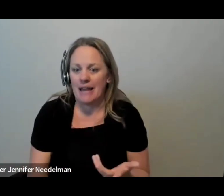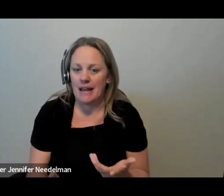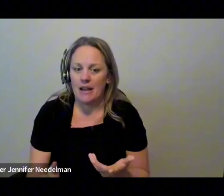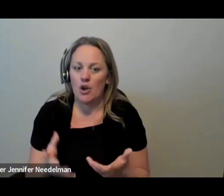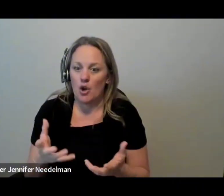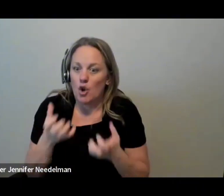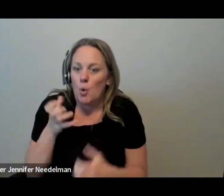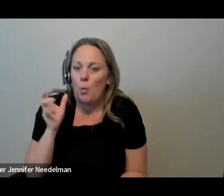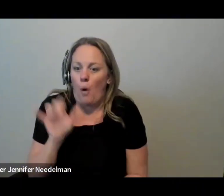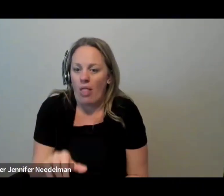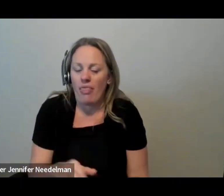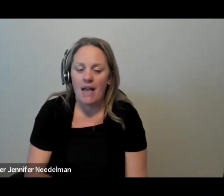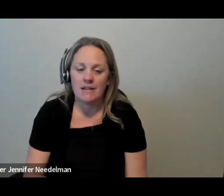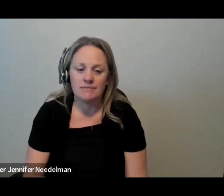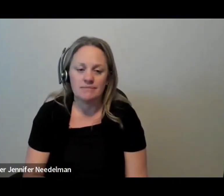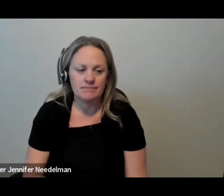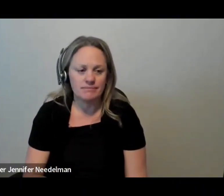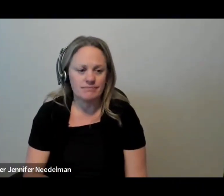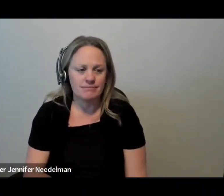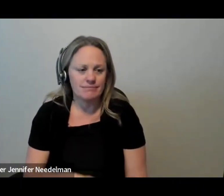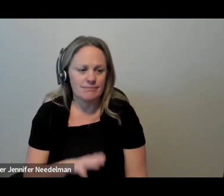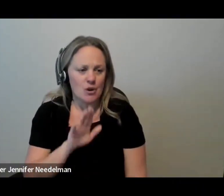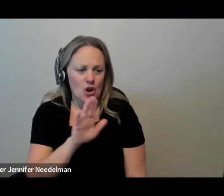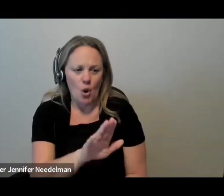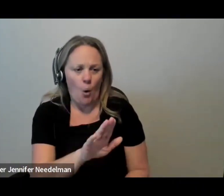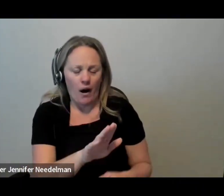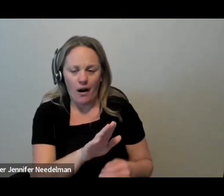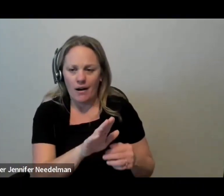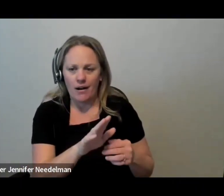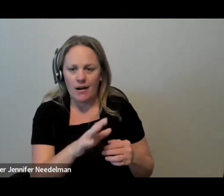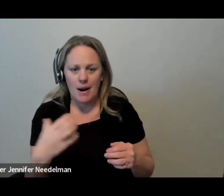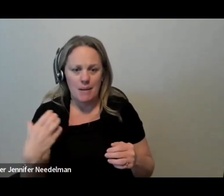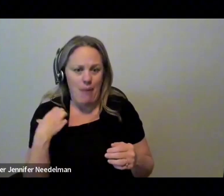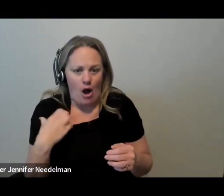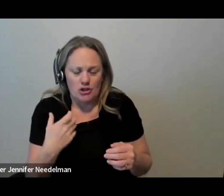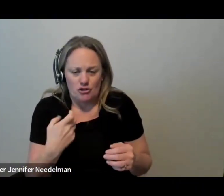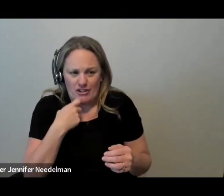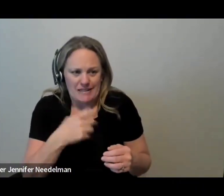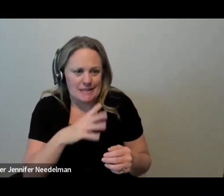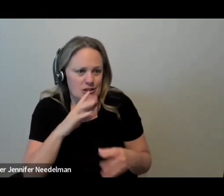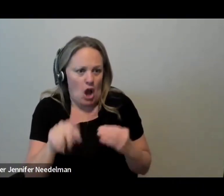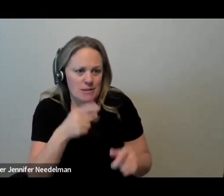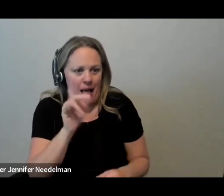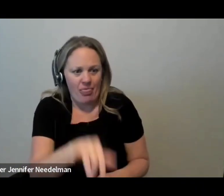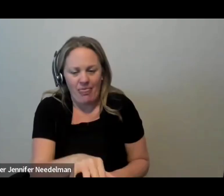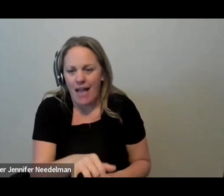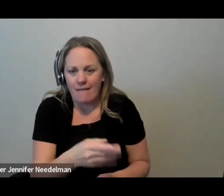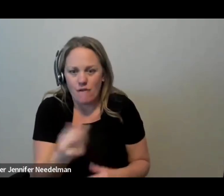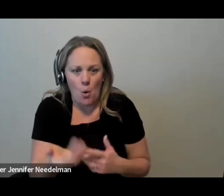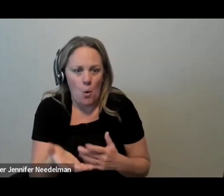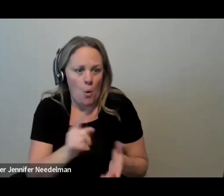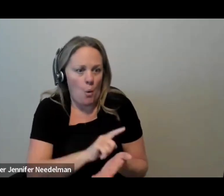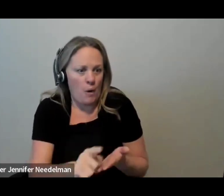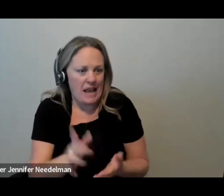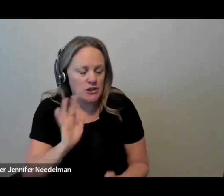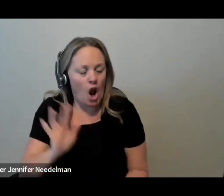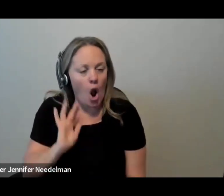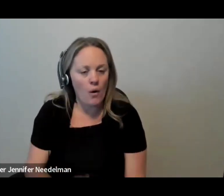Paula Goldman was just talking about it at company kickoff right in front of the whole company last couple weeks ago. People care and,